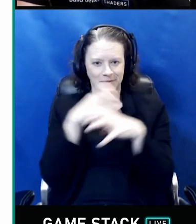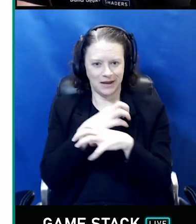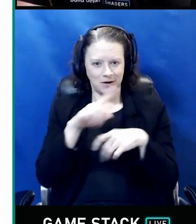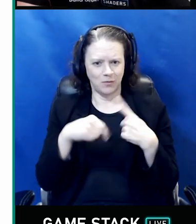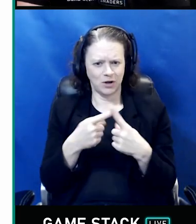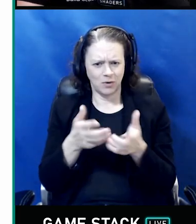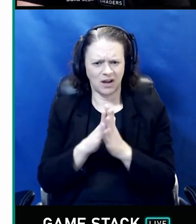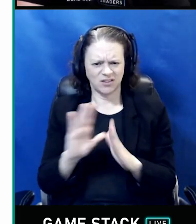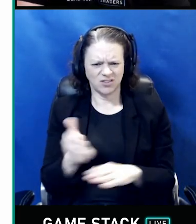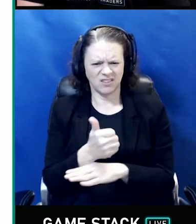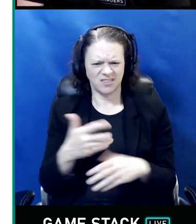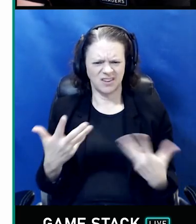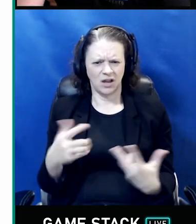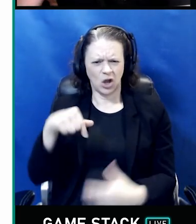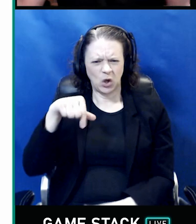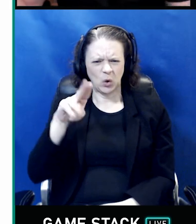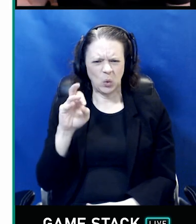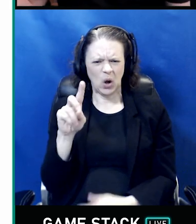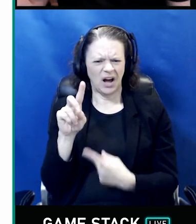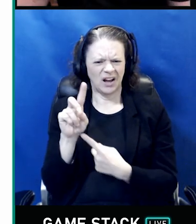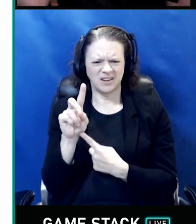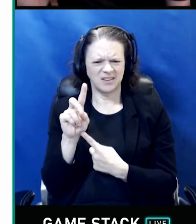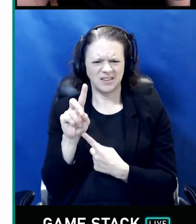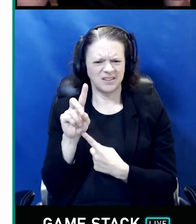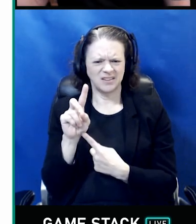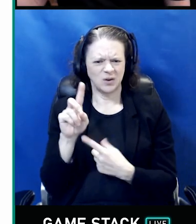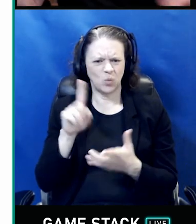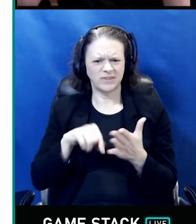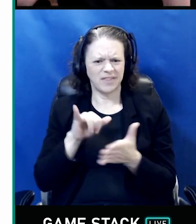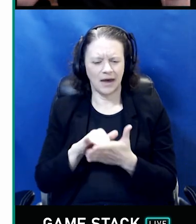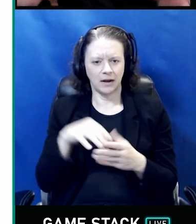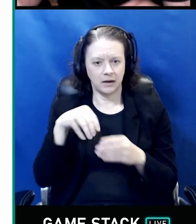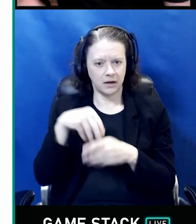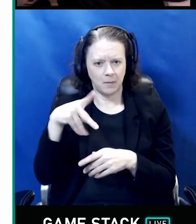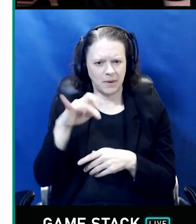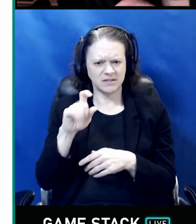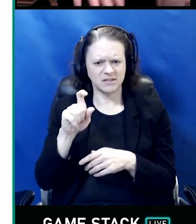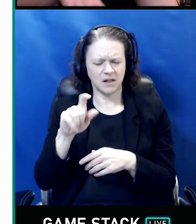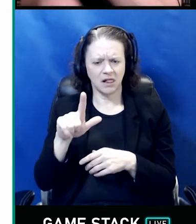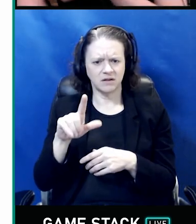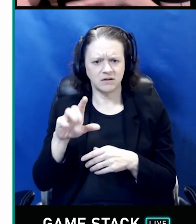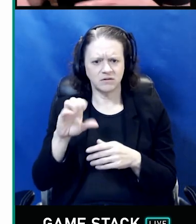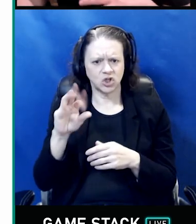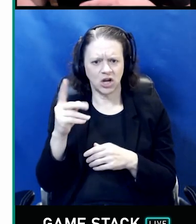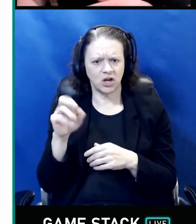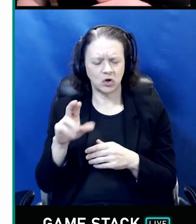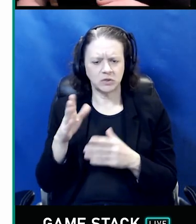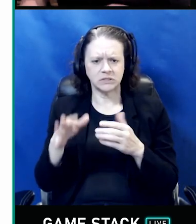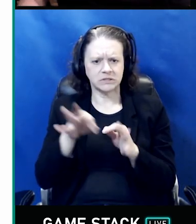Because in a pixel shader it's really simple. You take the render target, you divide it into 2x2 blocks.